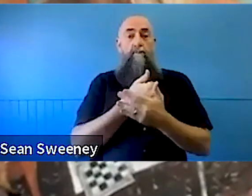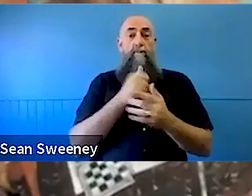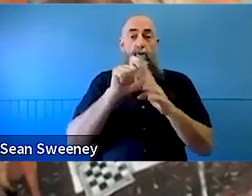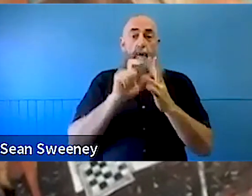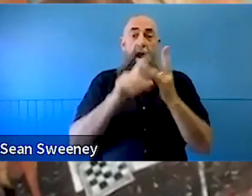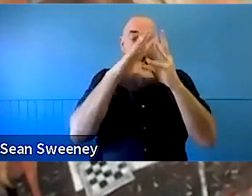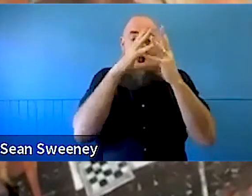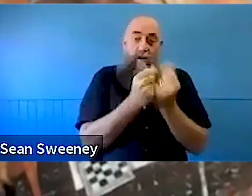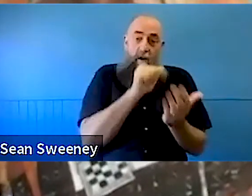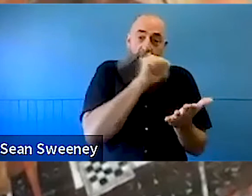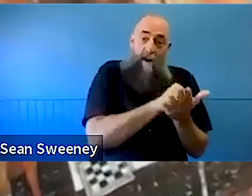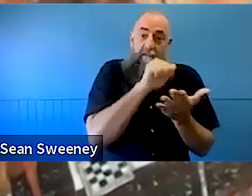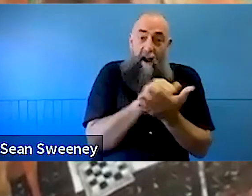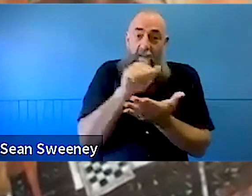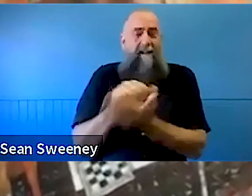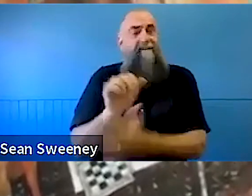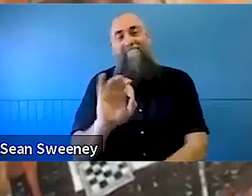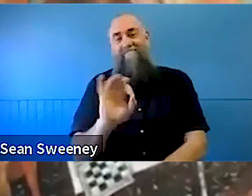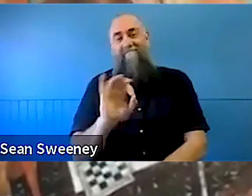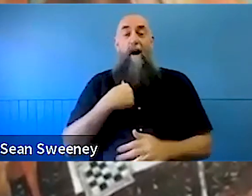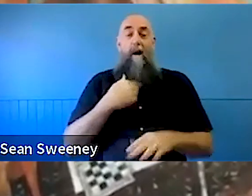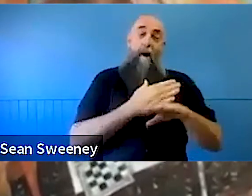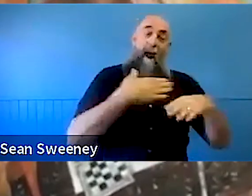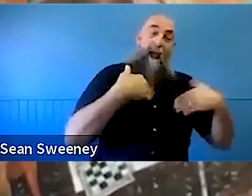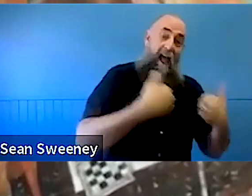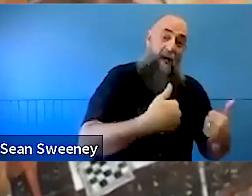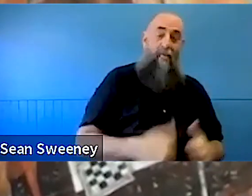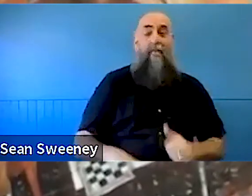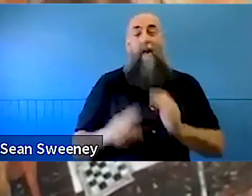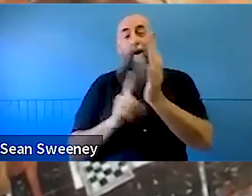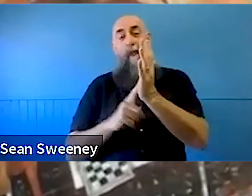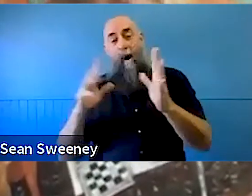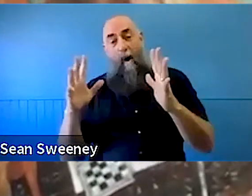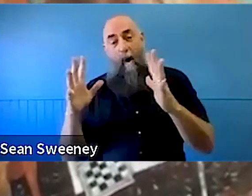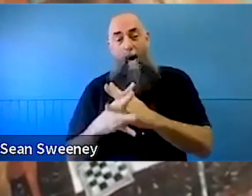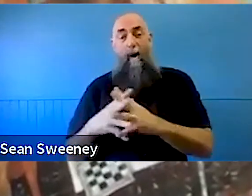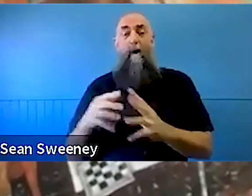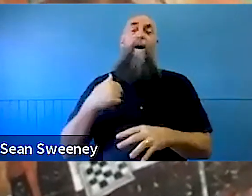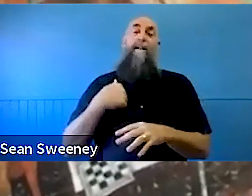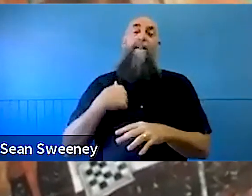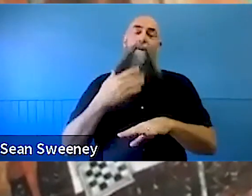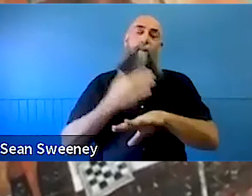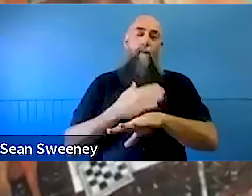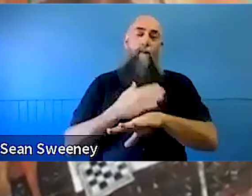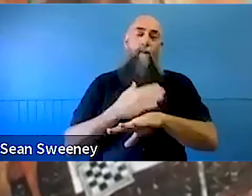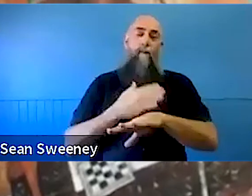I have worked in health, law, and I've been a Peer Worker in my career for a long time.